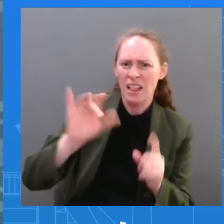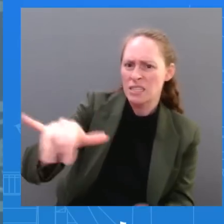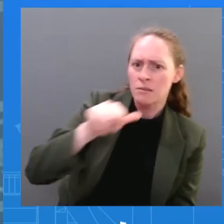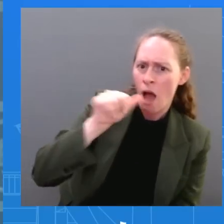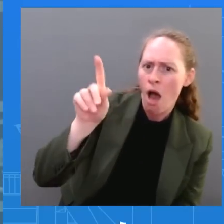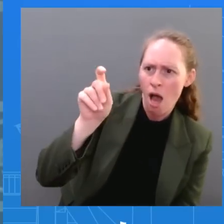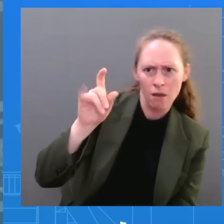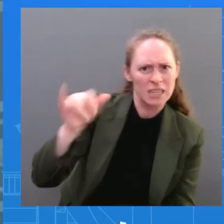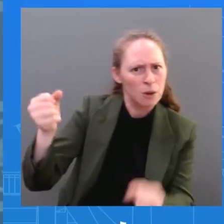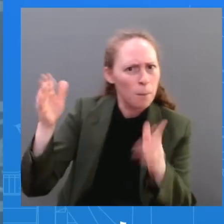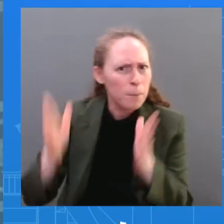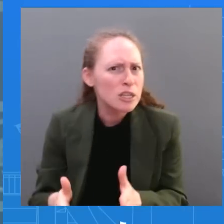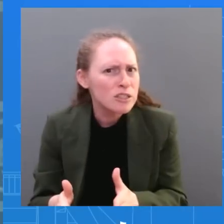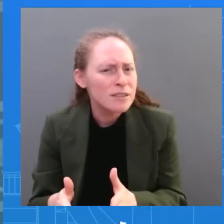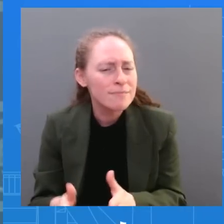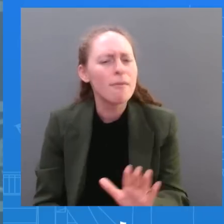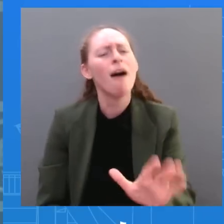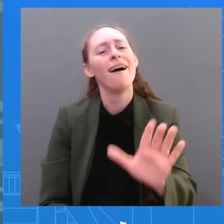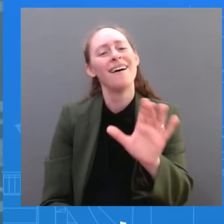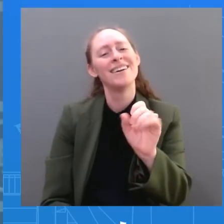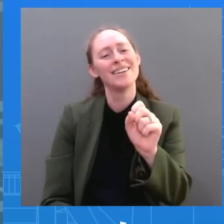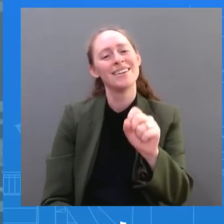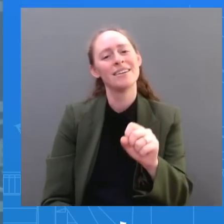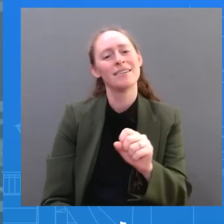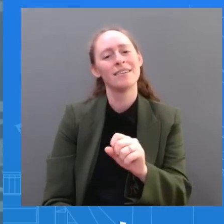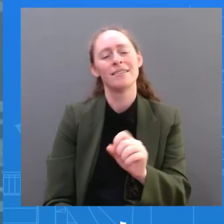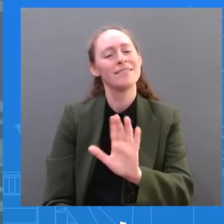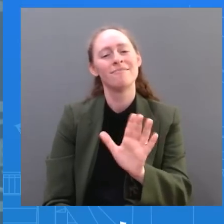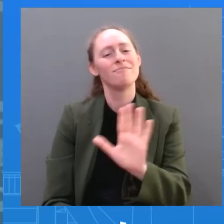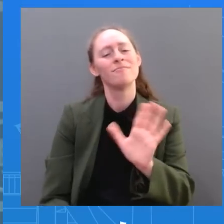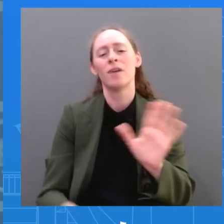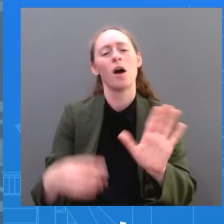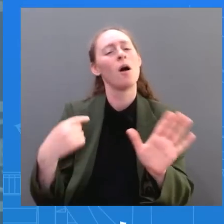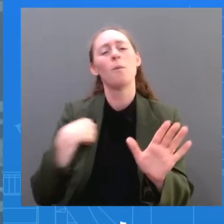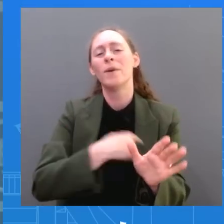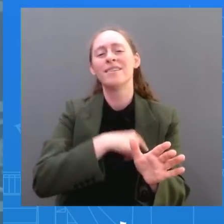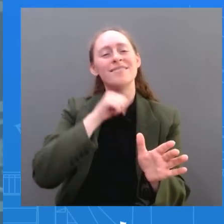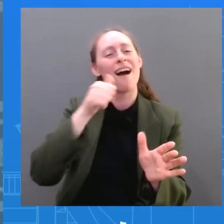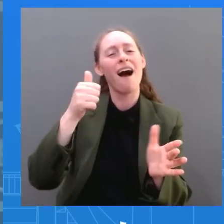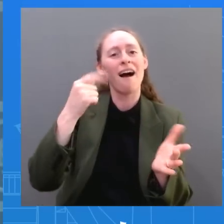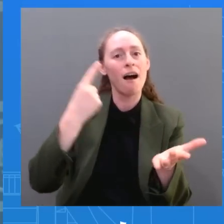is that we don't normally speak on vacancies that -- where we haven't made a decision yet,